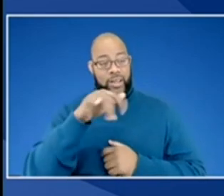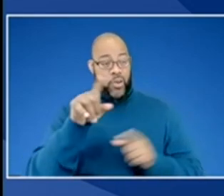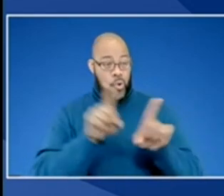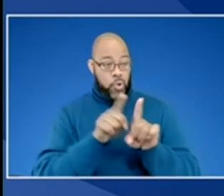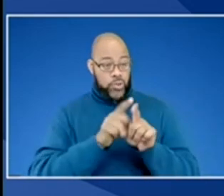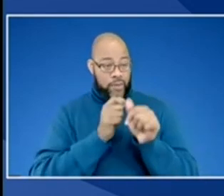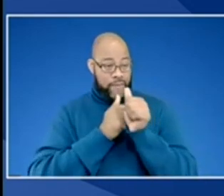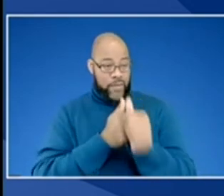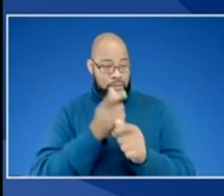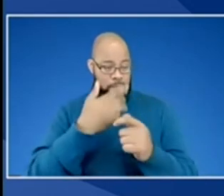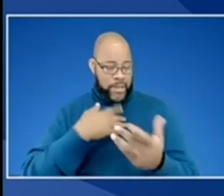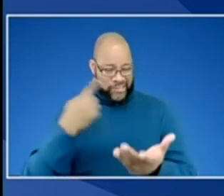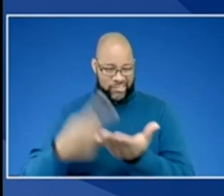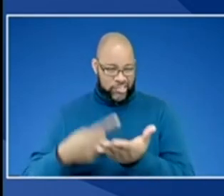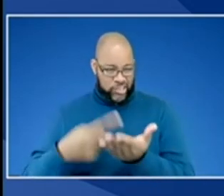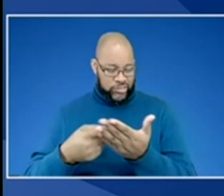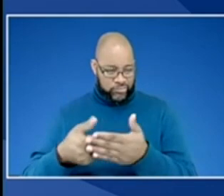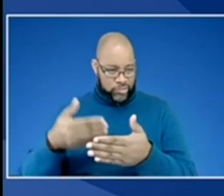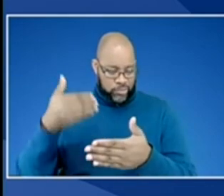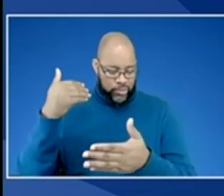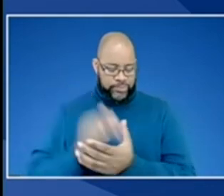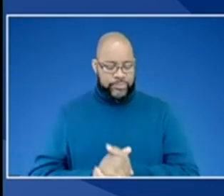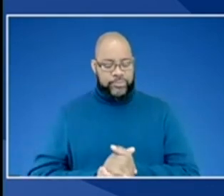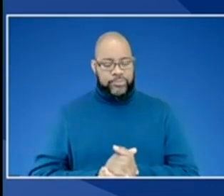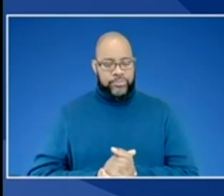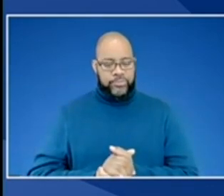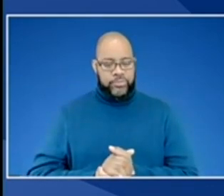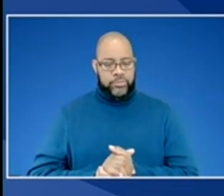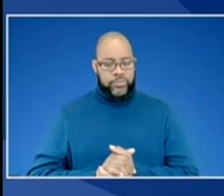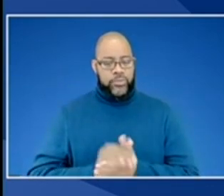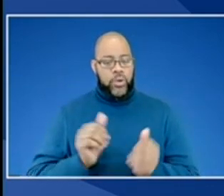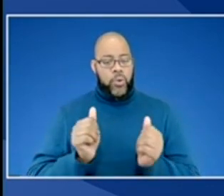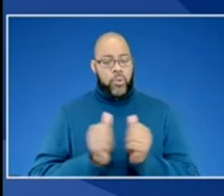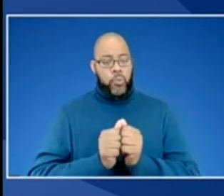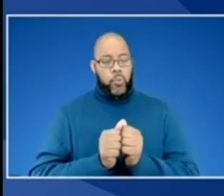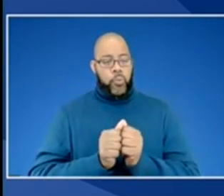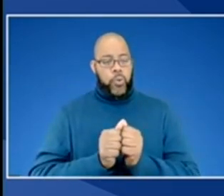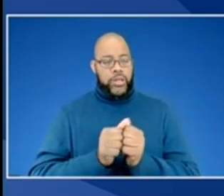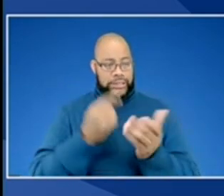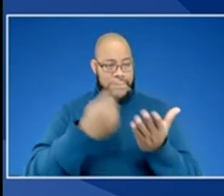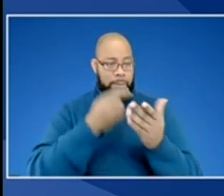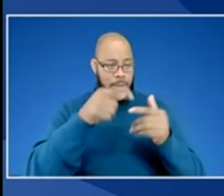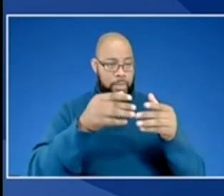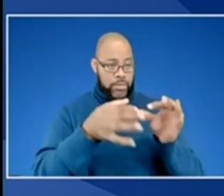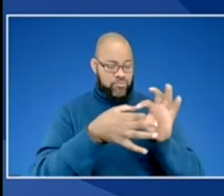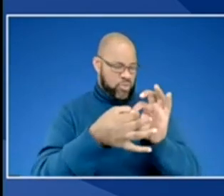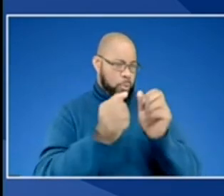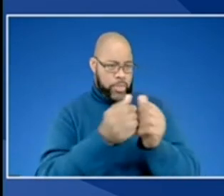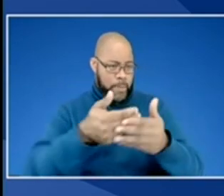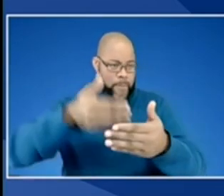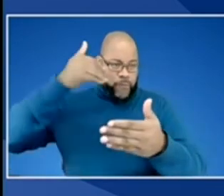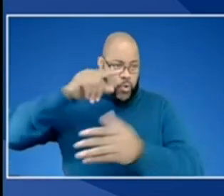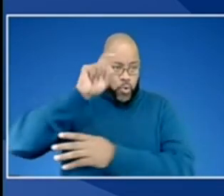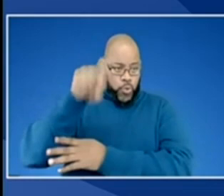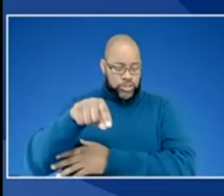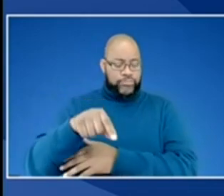discussion, in- with regards to the prior question, in terms of operational limits,